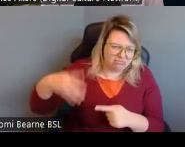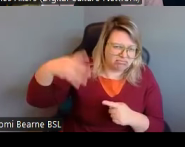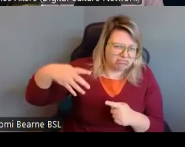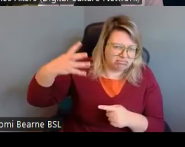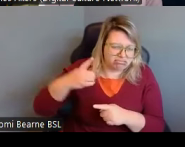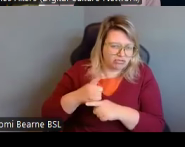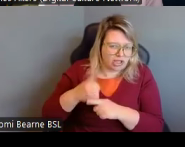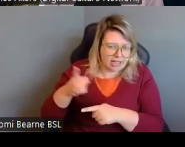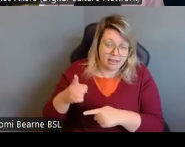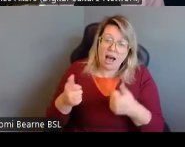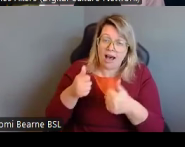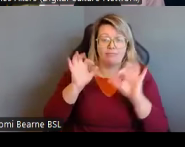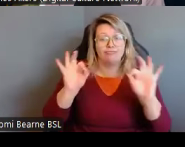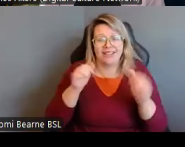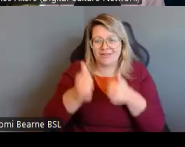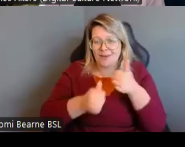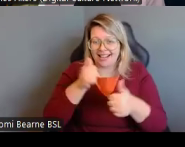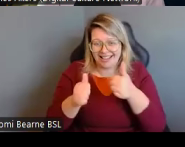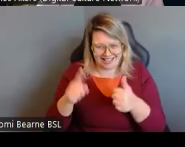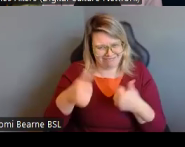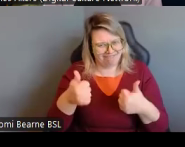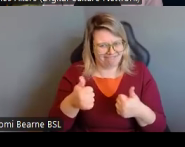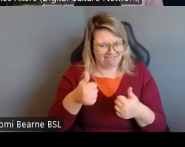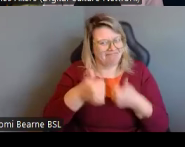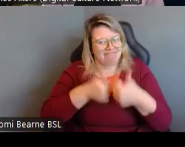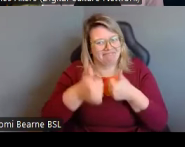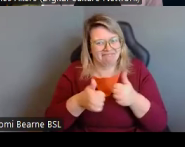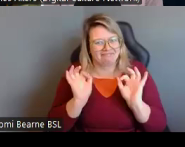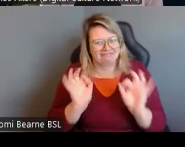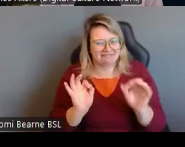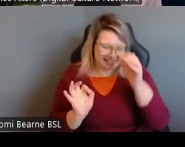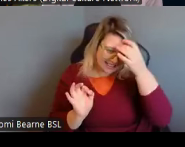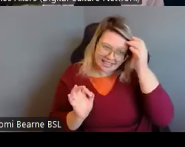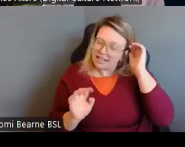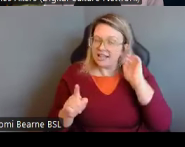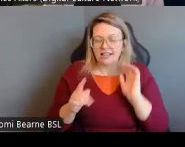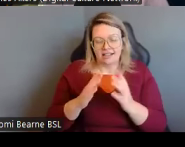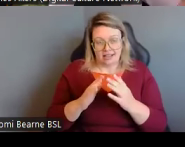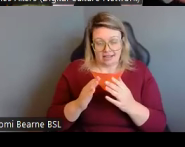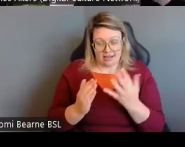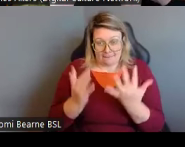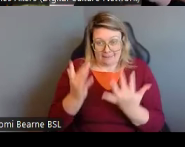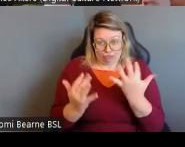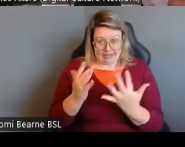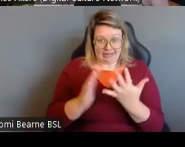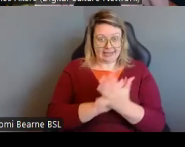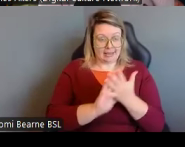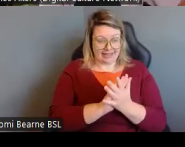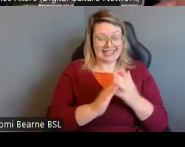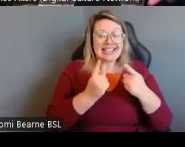Brilliant. Well done, everybody. Smashed it. It's processed and structured data. We've got our bog of data, loads of data.